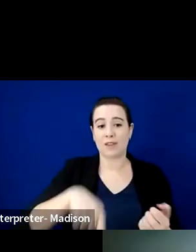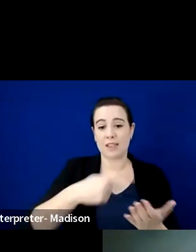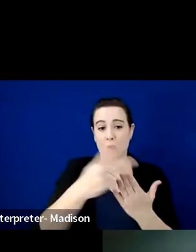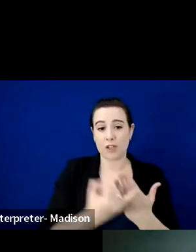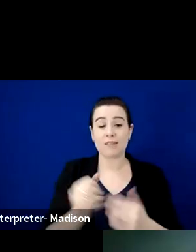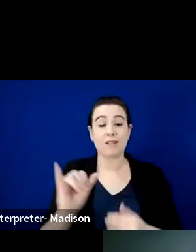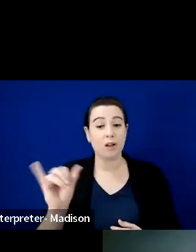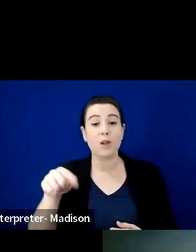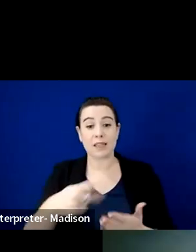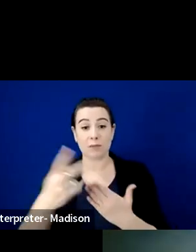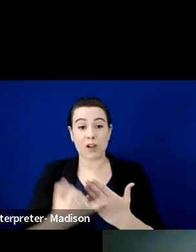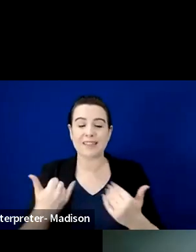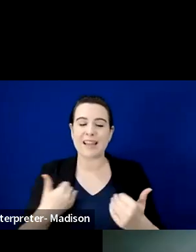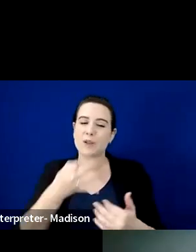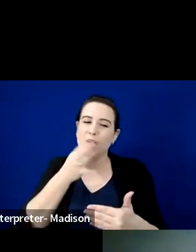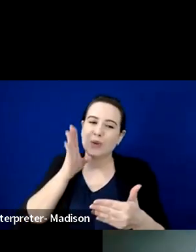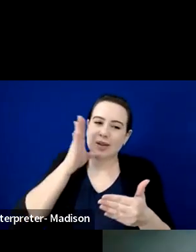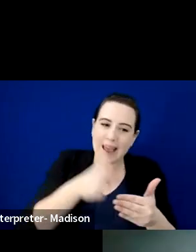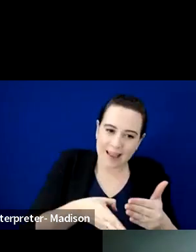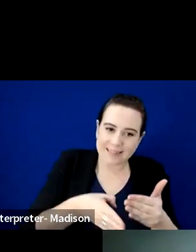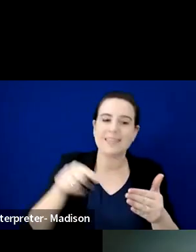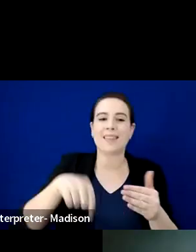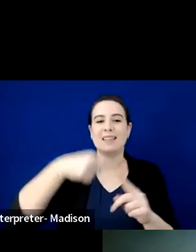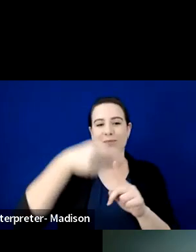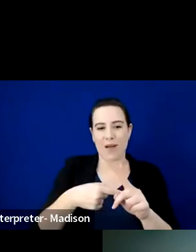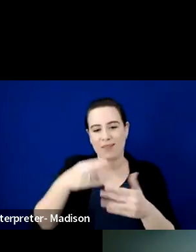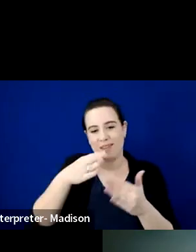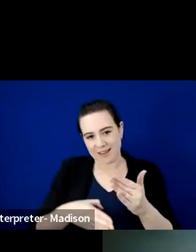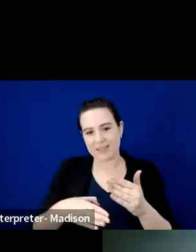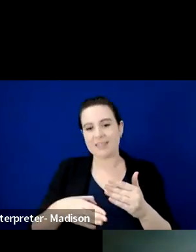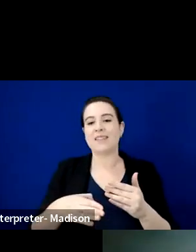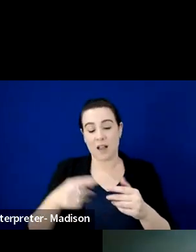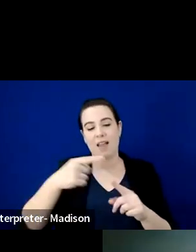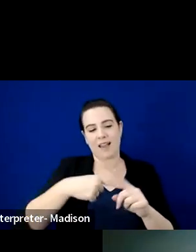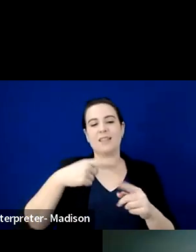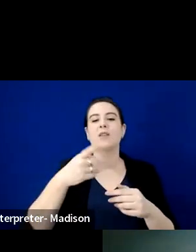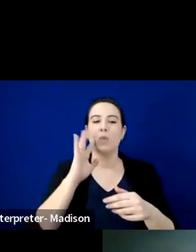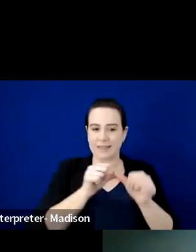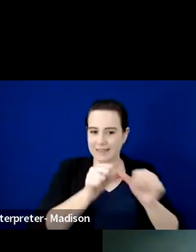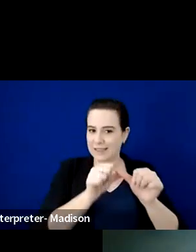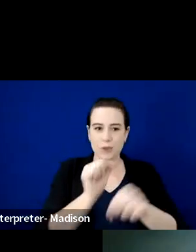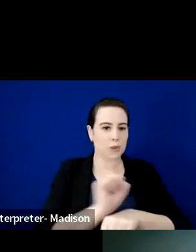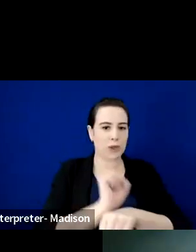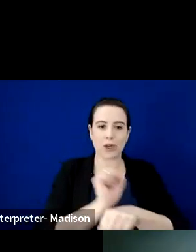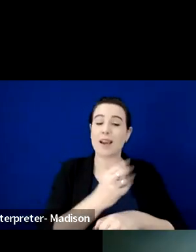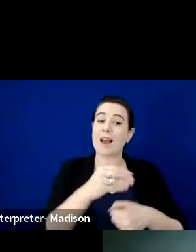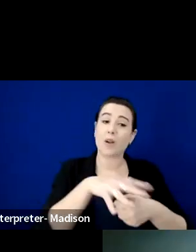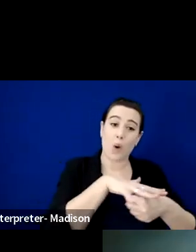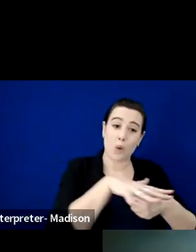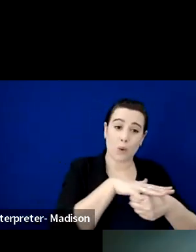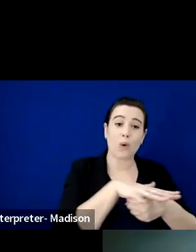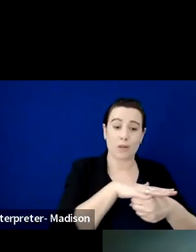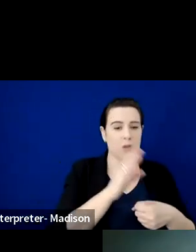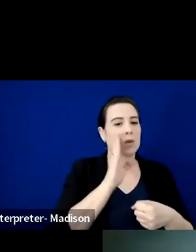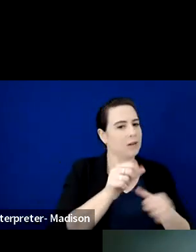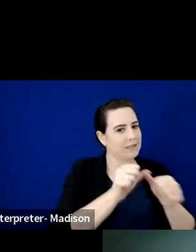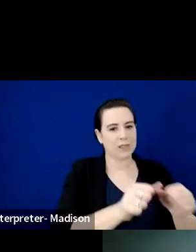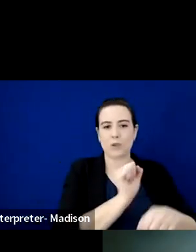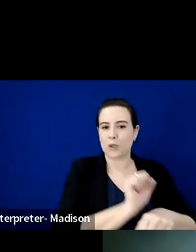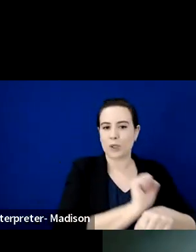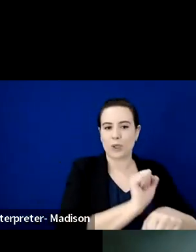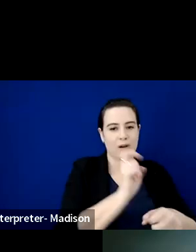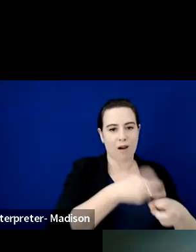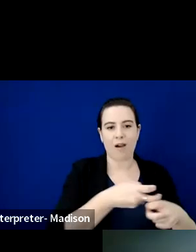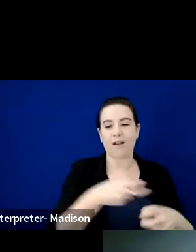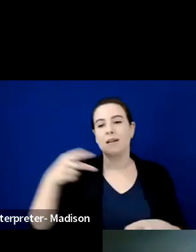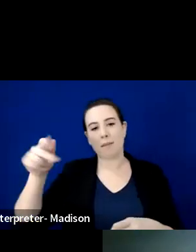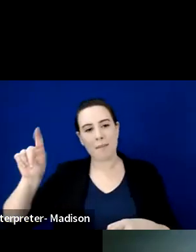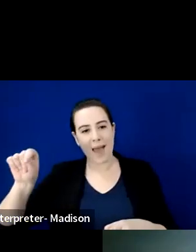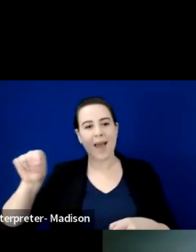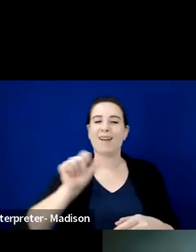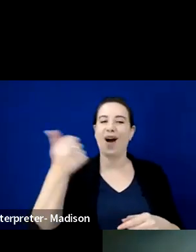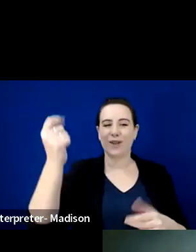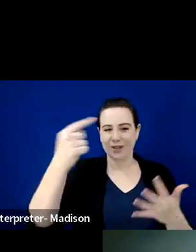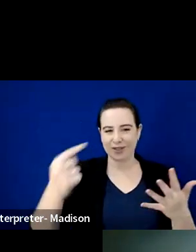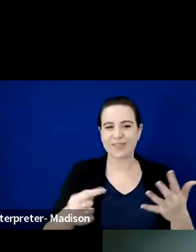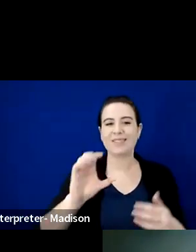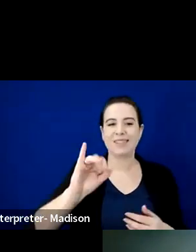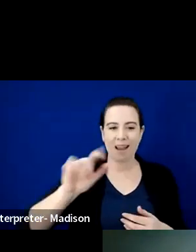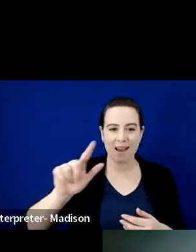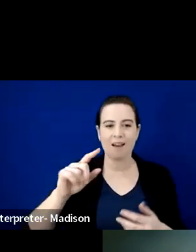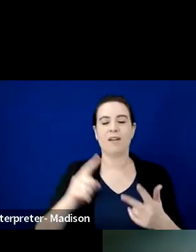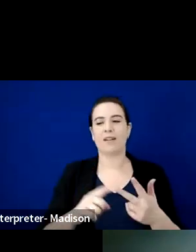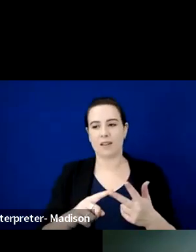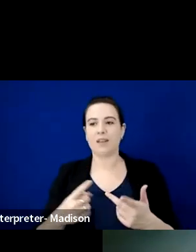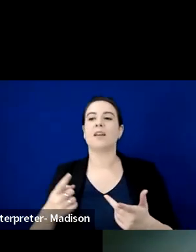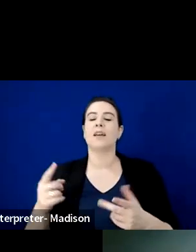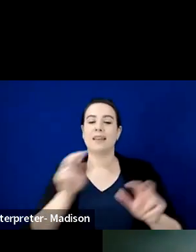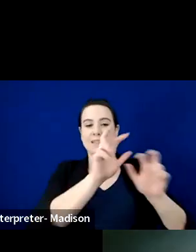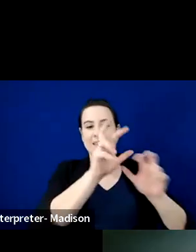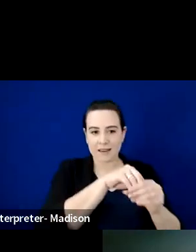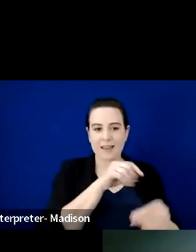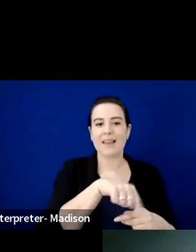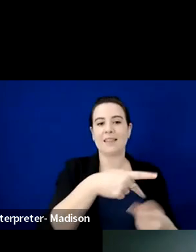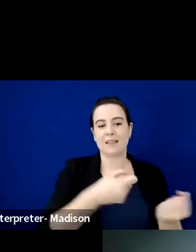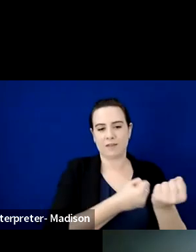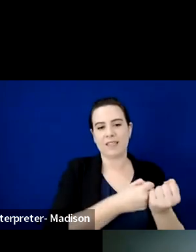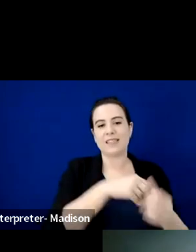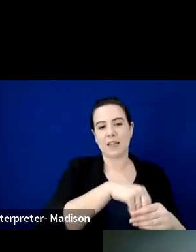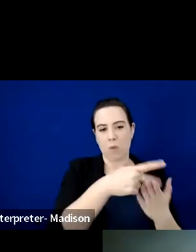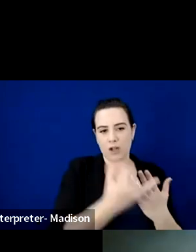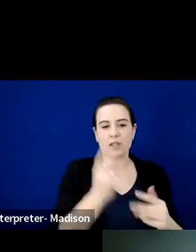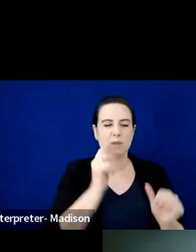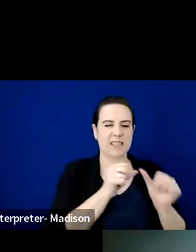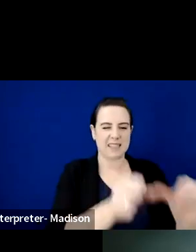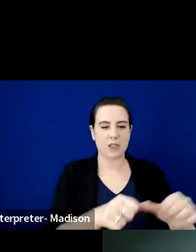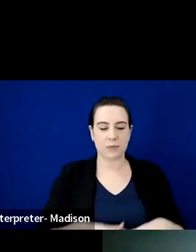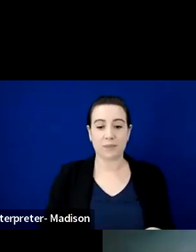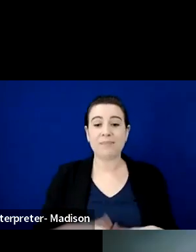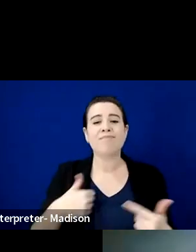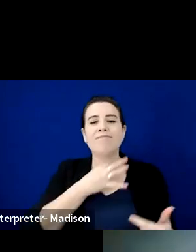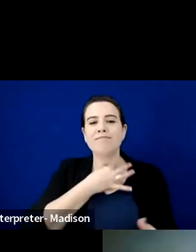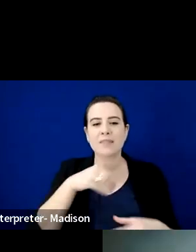It was one of the requirements, and it's certainly something that we encourage and are so glad to see on every level and certainly from top-down.